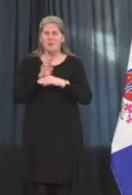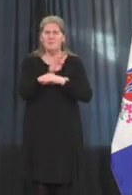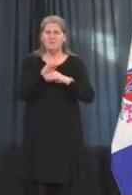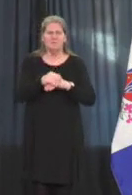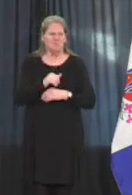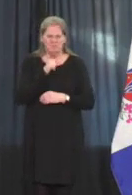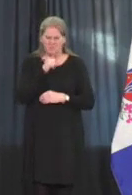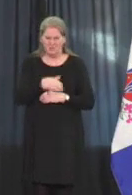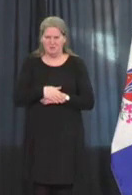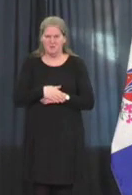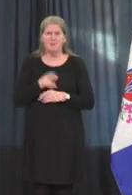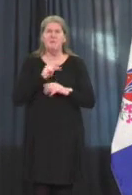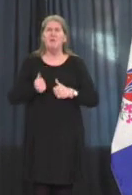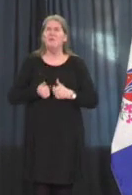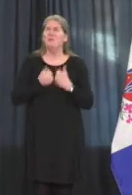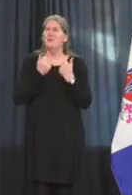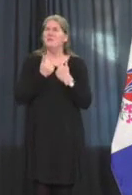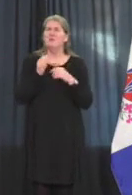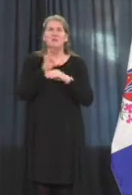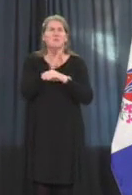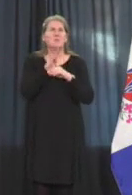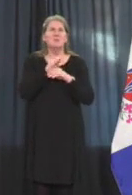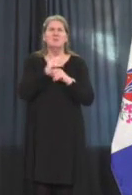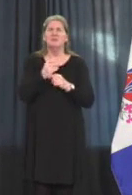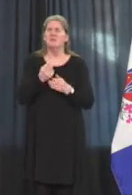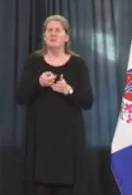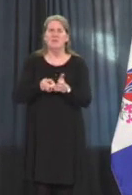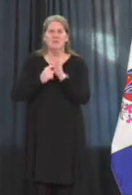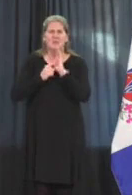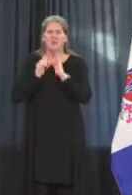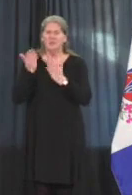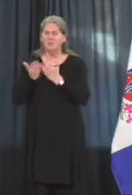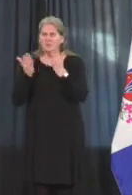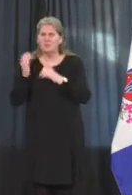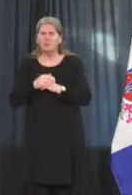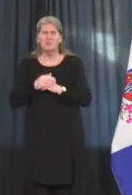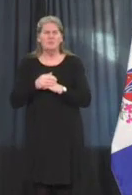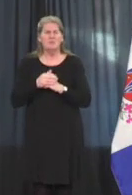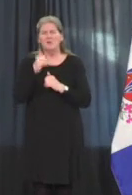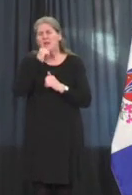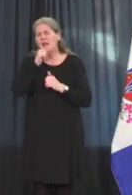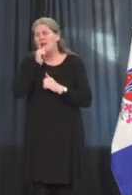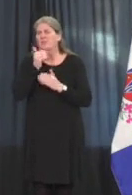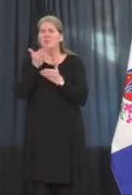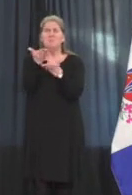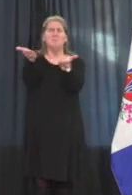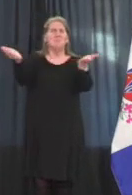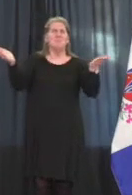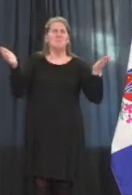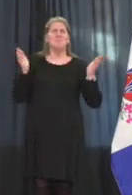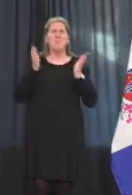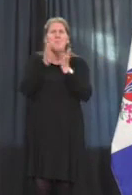BUSINESSES, RESIDENTS, INDUSTRY, ESSENTIAL SERVICE PROVIDERS OR AVERAGE YUKONERS LIKE YOU.